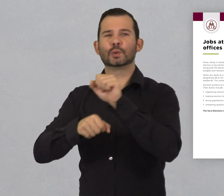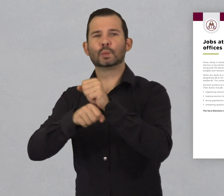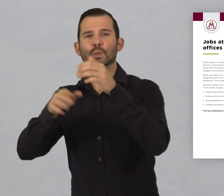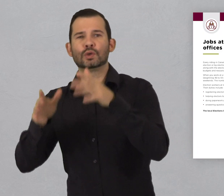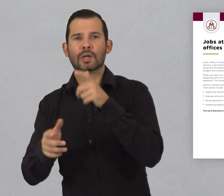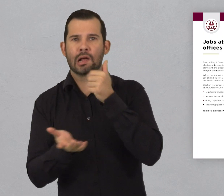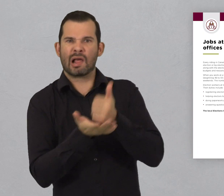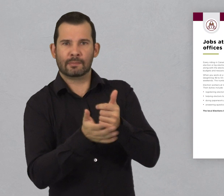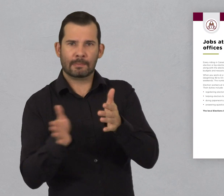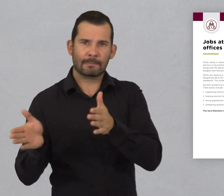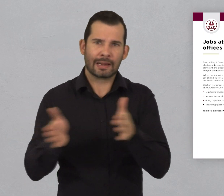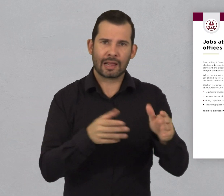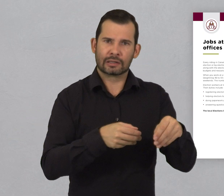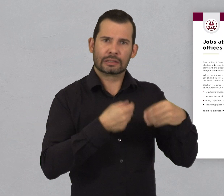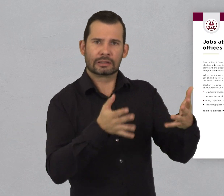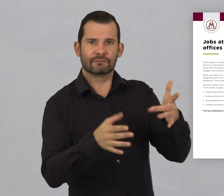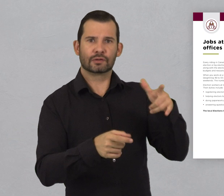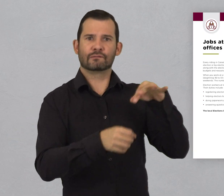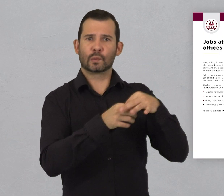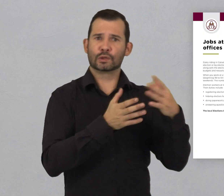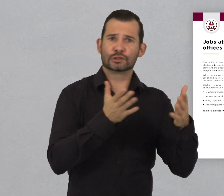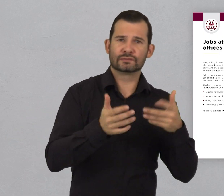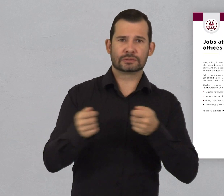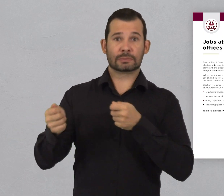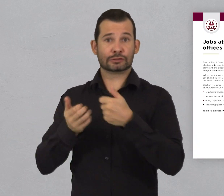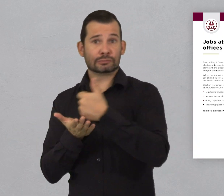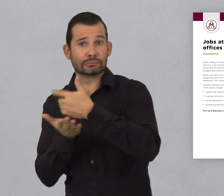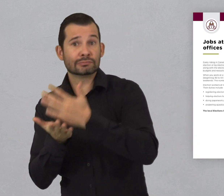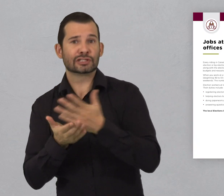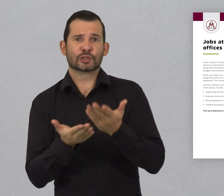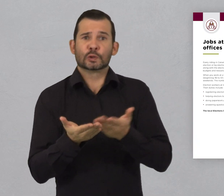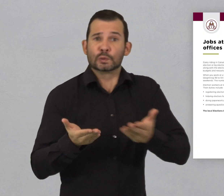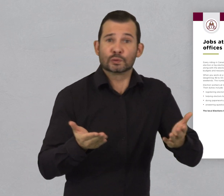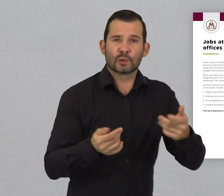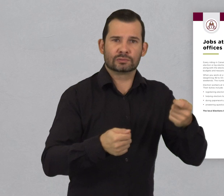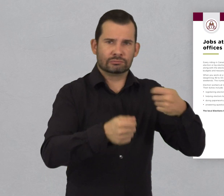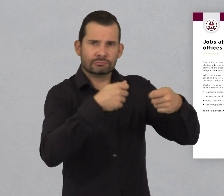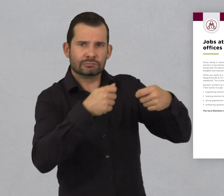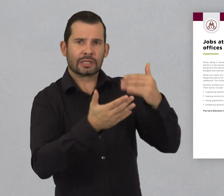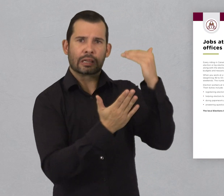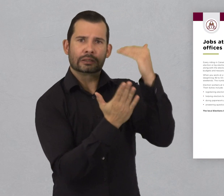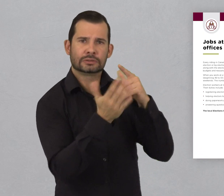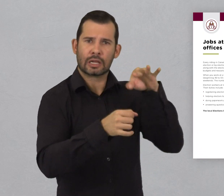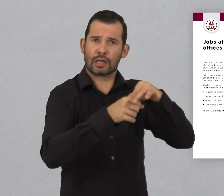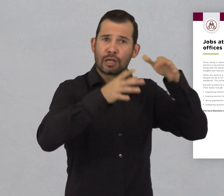who help plan the delivery of voting services, manage budgets and resources, revise the lists